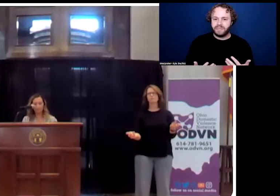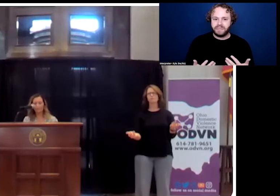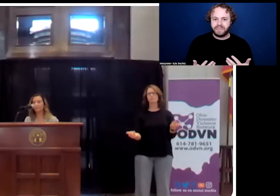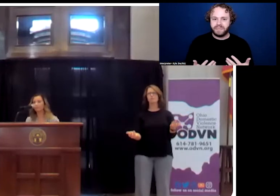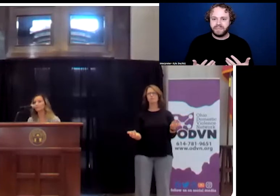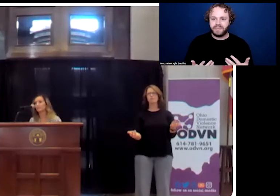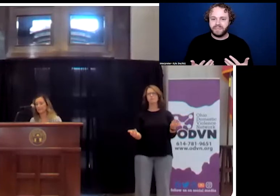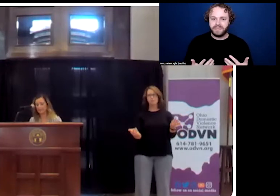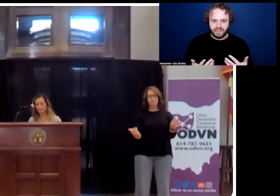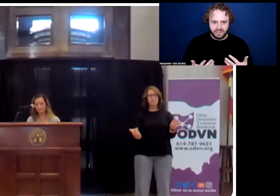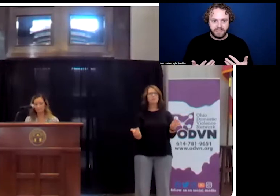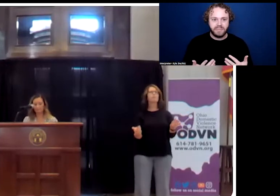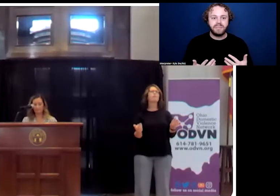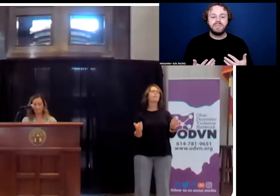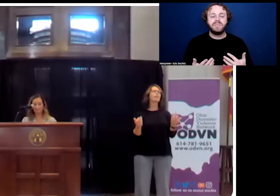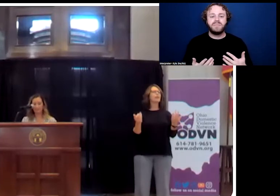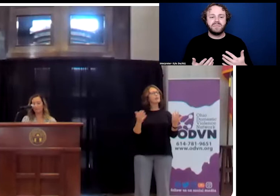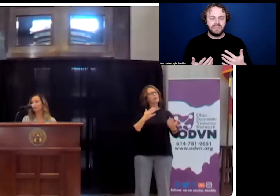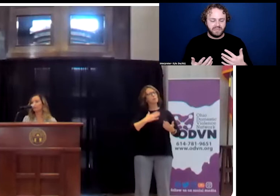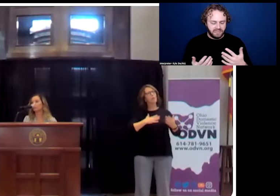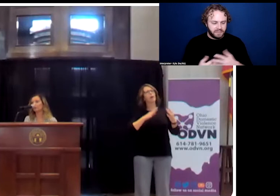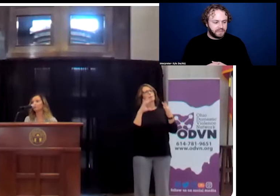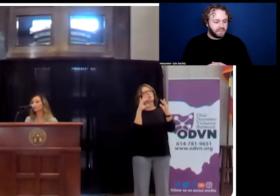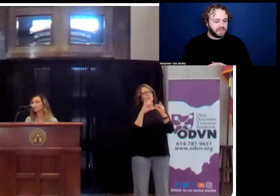But as I close today, I knew that there was shelters